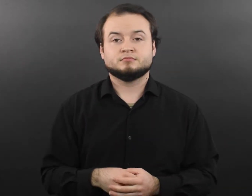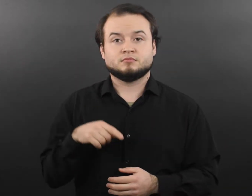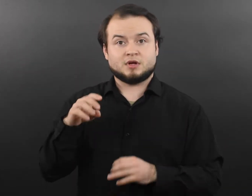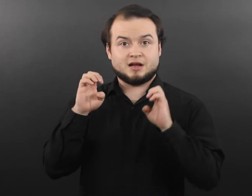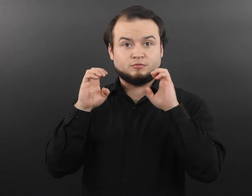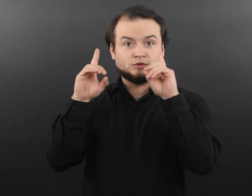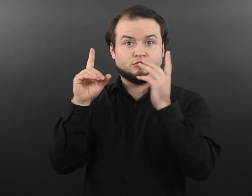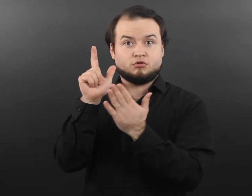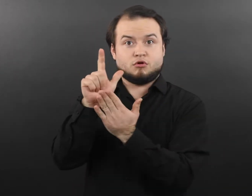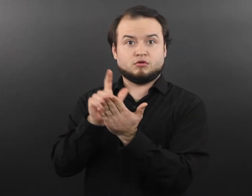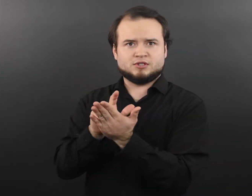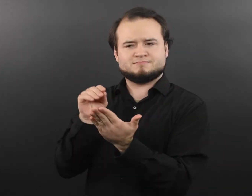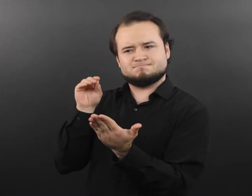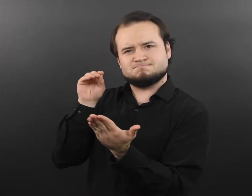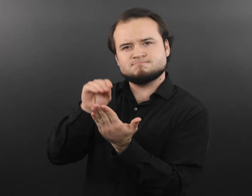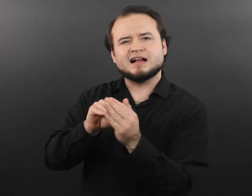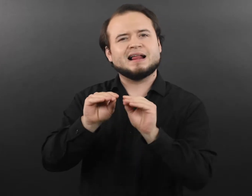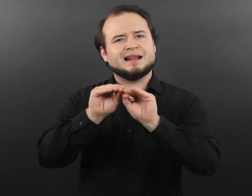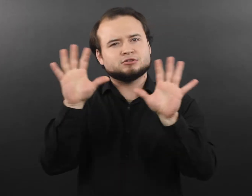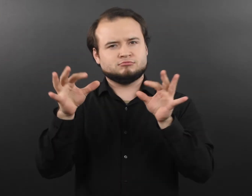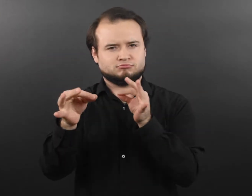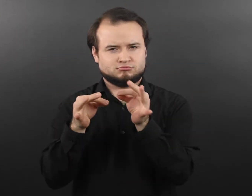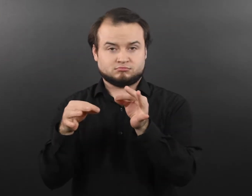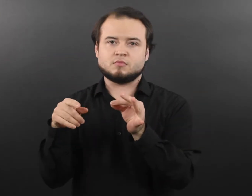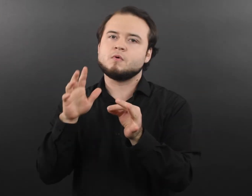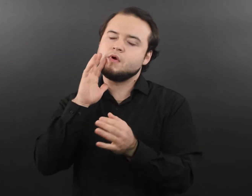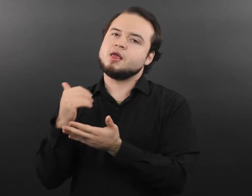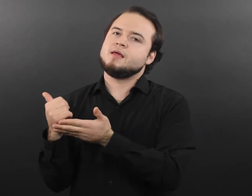A clear definition in education law will help.